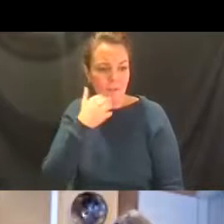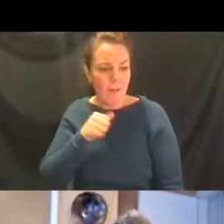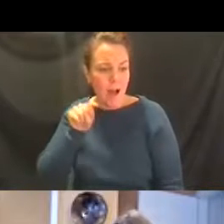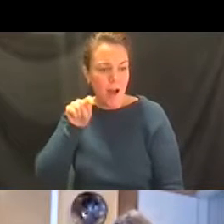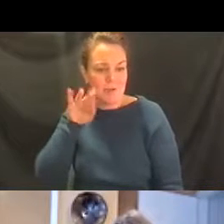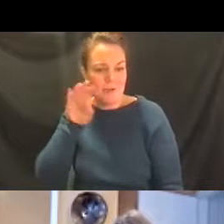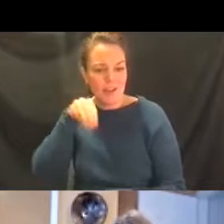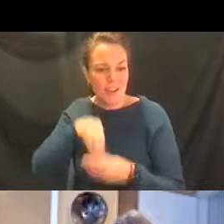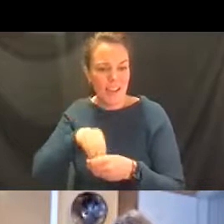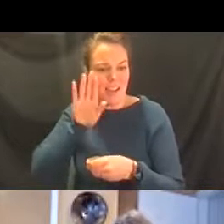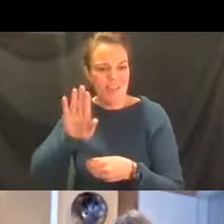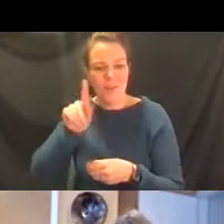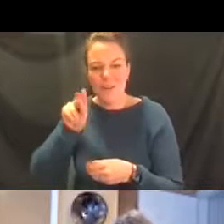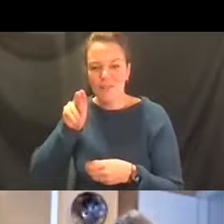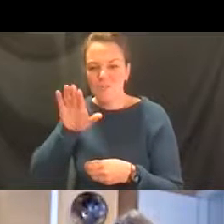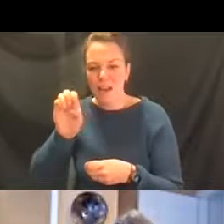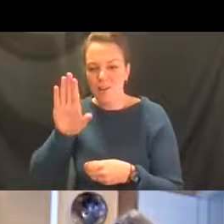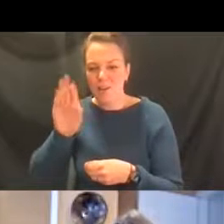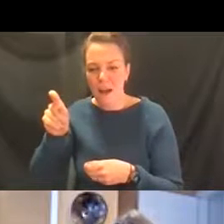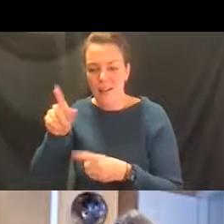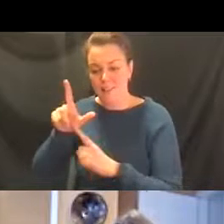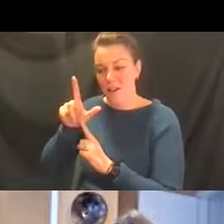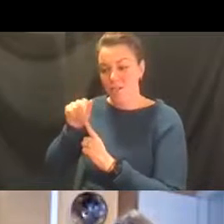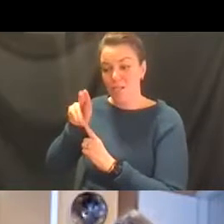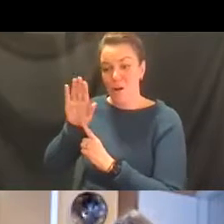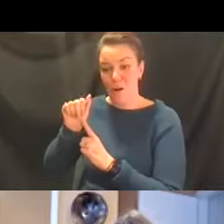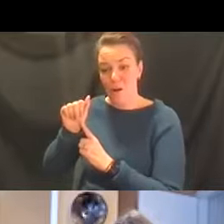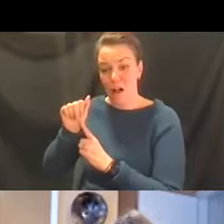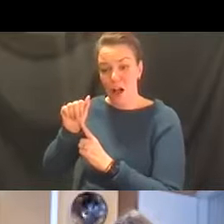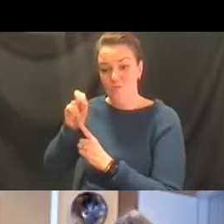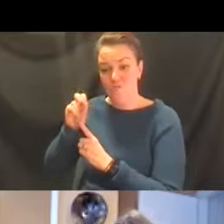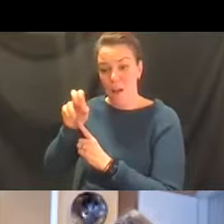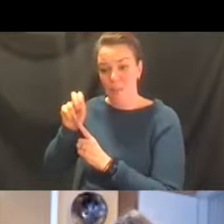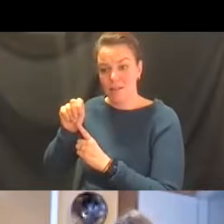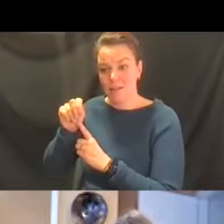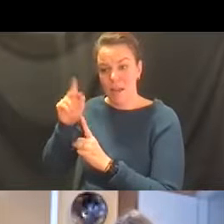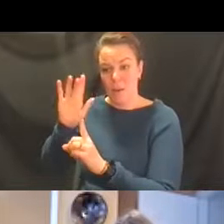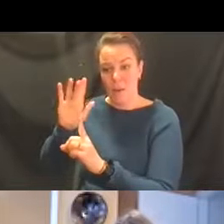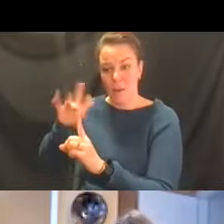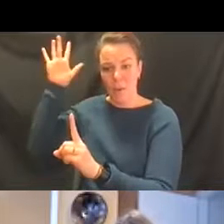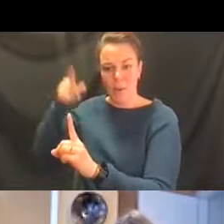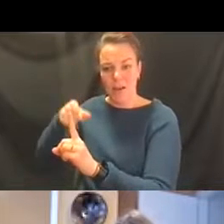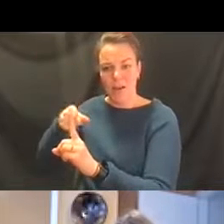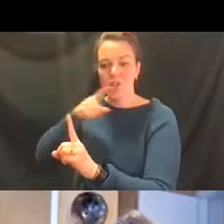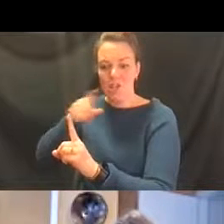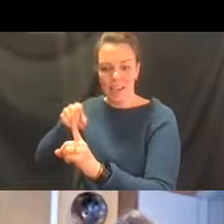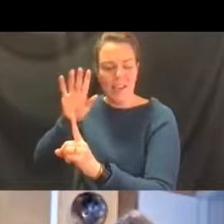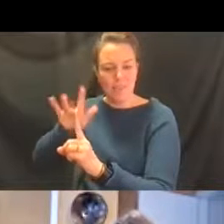at URMC. Laura Robinson certainly is one of those the emerald in the box in terms of being able to